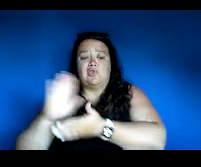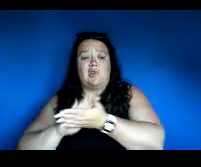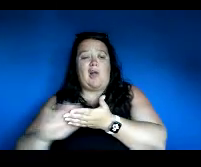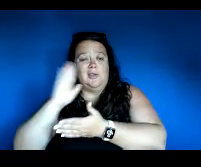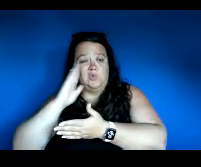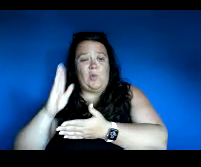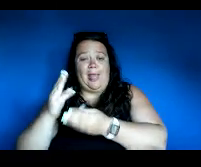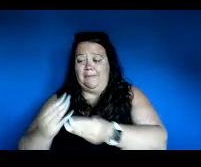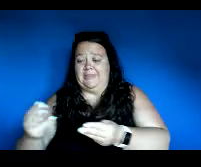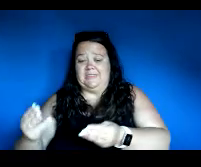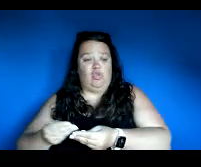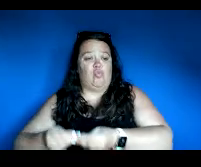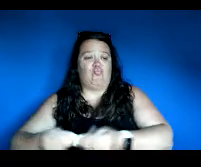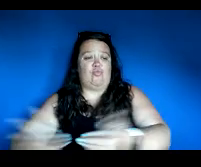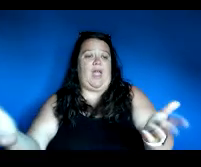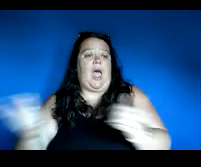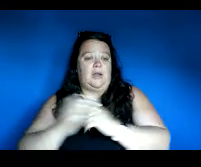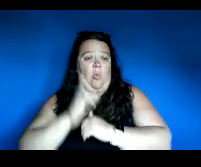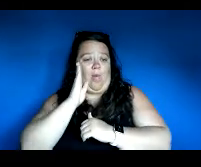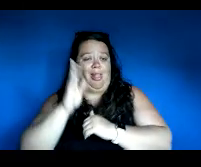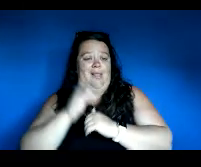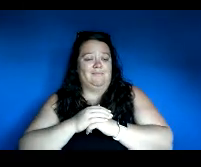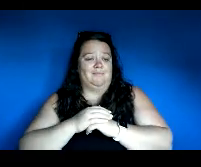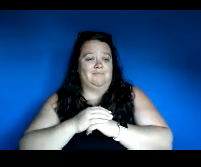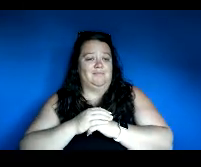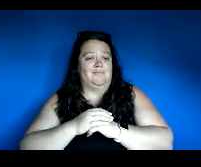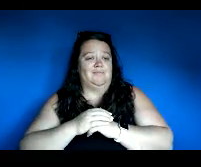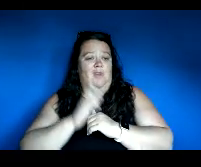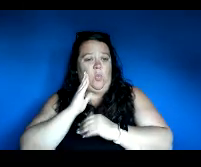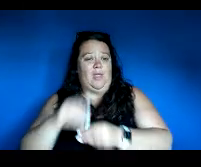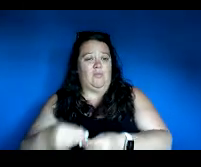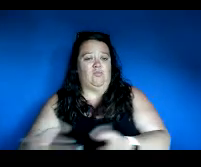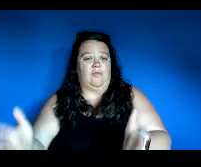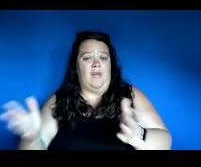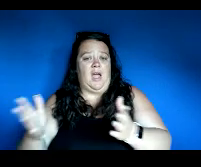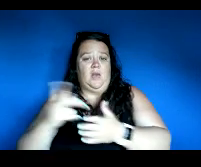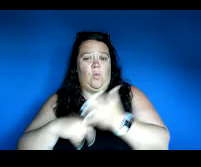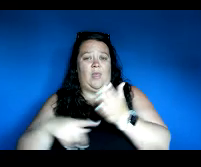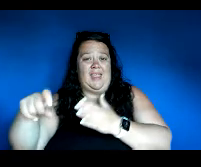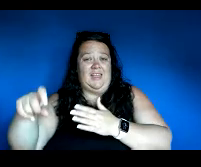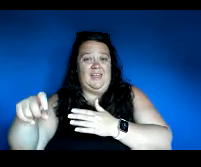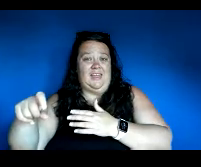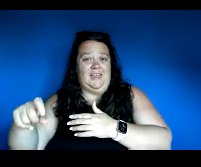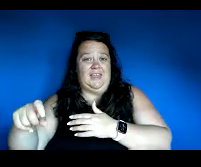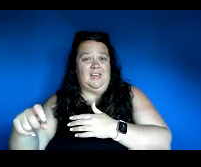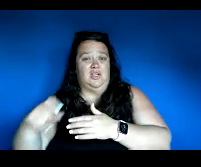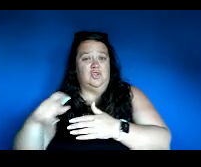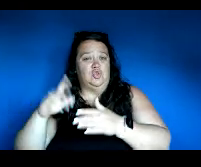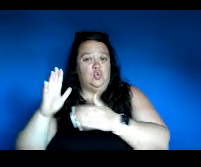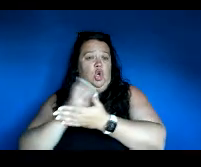to learn in order to get through the class, to be successful, to earn the grades they're looking for.